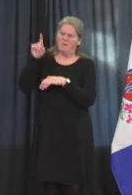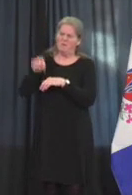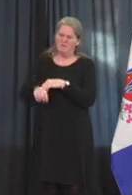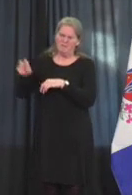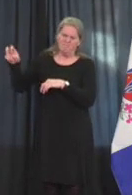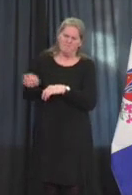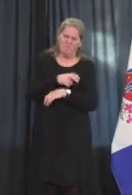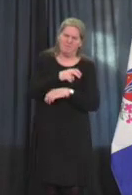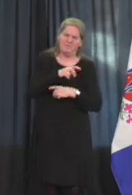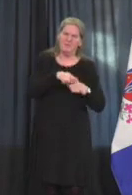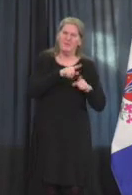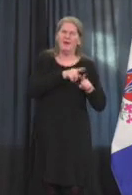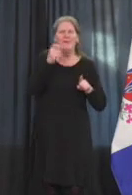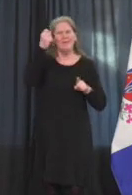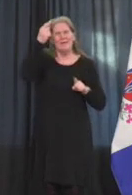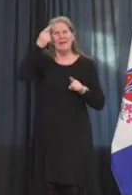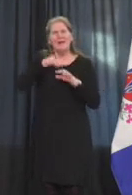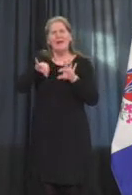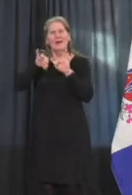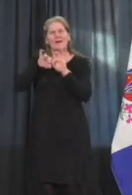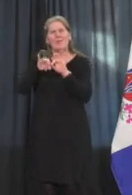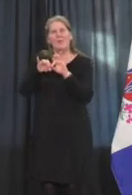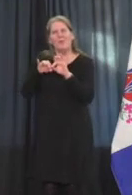BUT IT IS IMPORTANT THAT WE MAKE SURE THAT THESE CRITICAL SERVICE